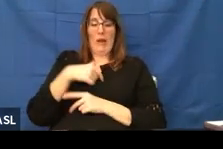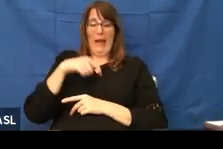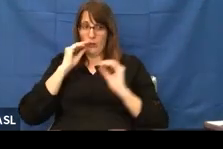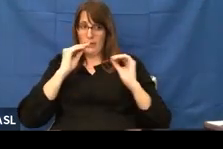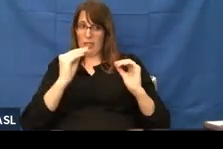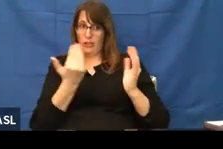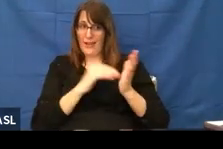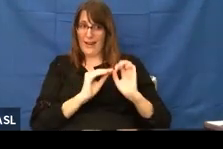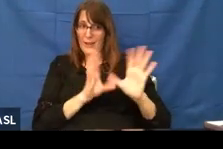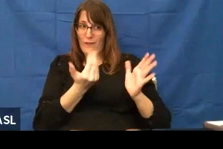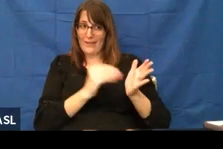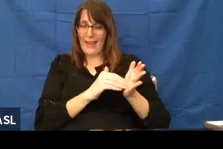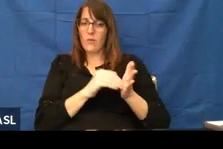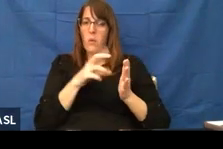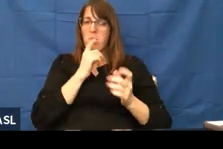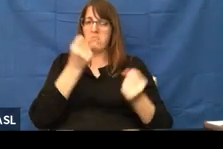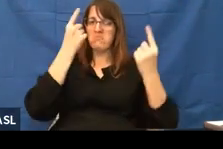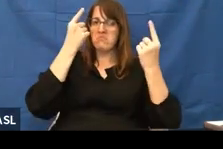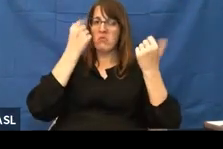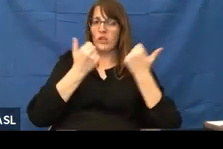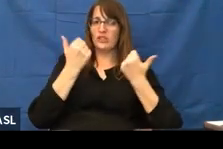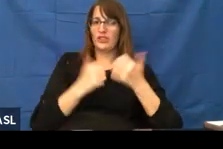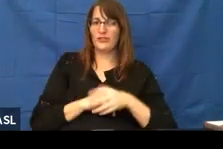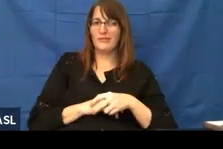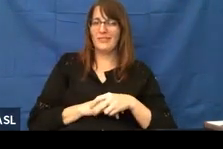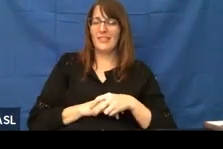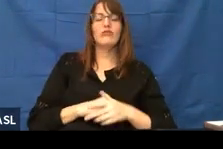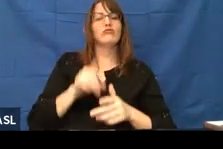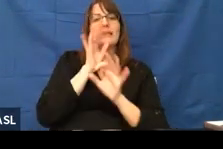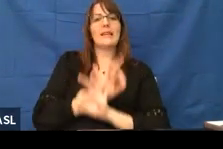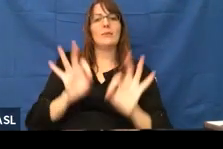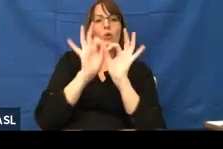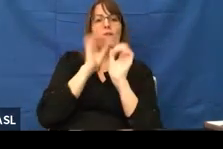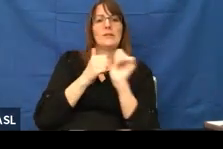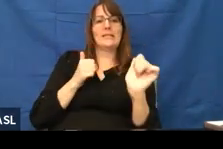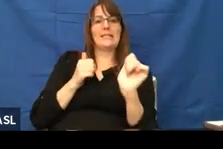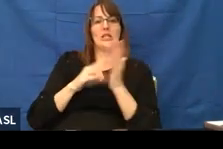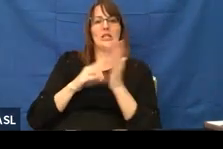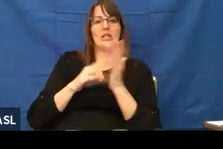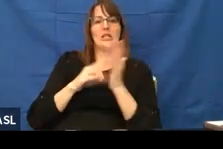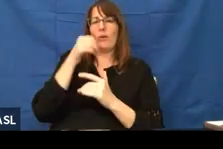Allison Frenzel : And so those check for understandings are really important in distance learning because we don't see those face to face interactions that were used to